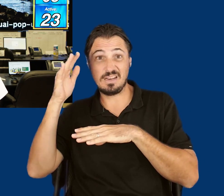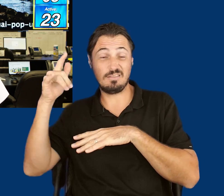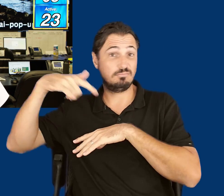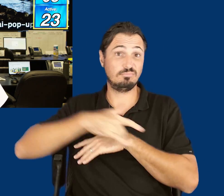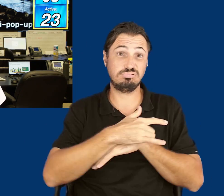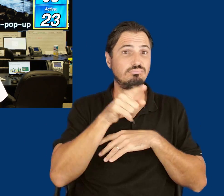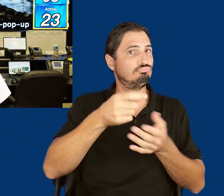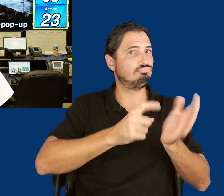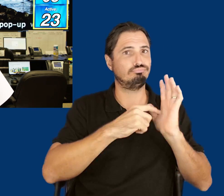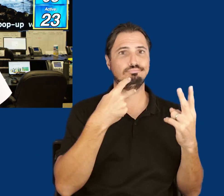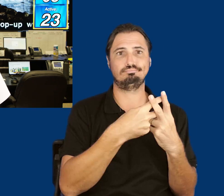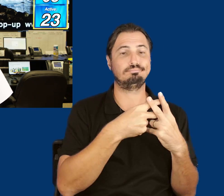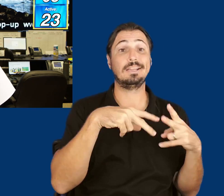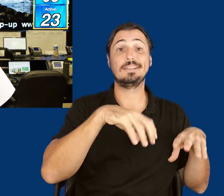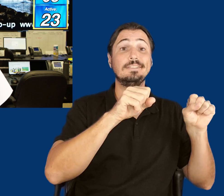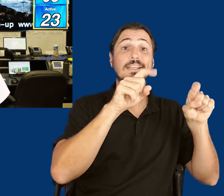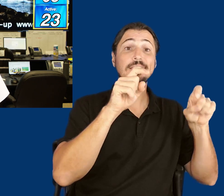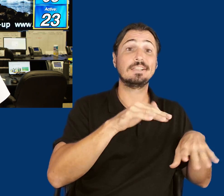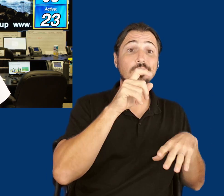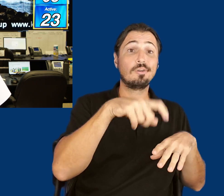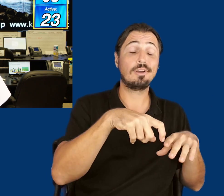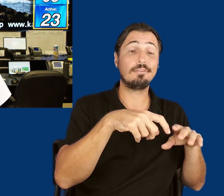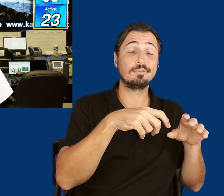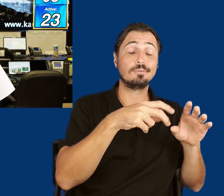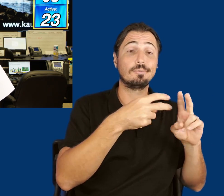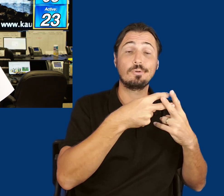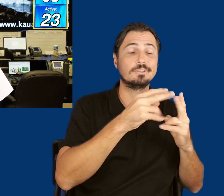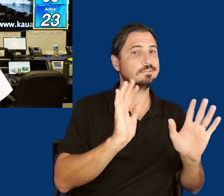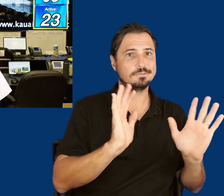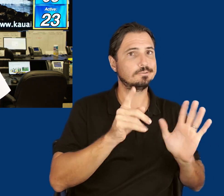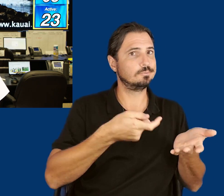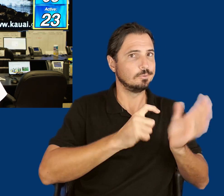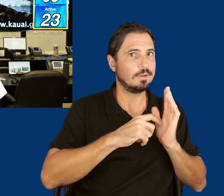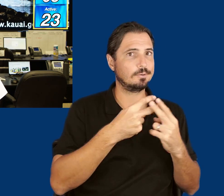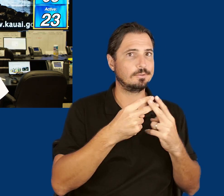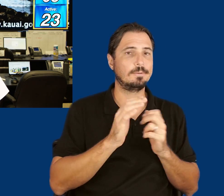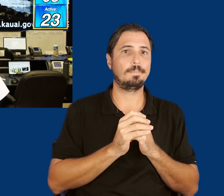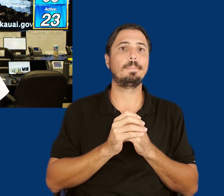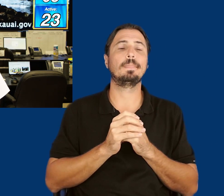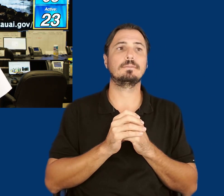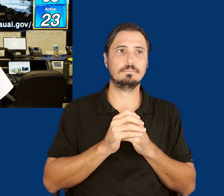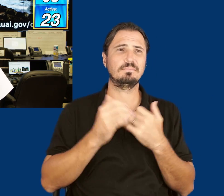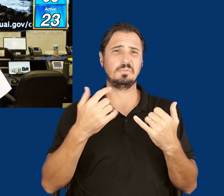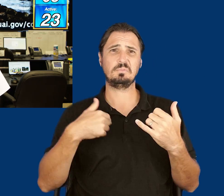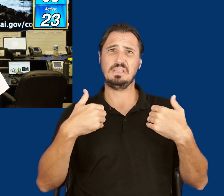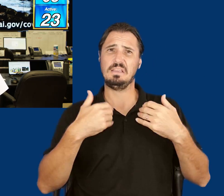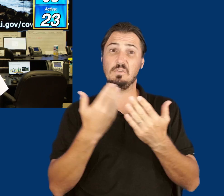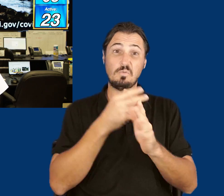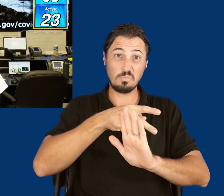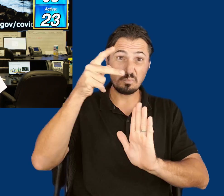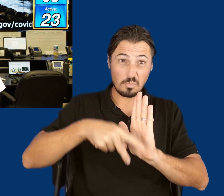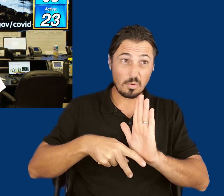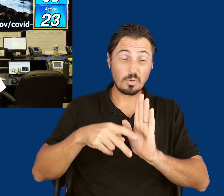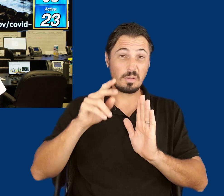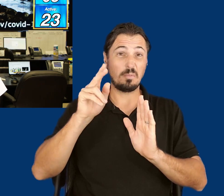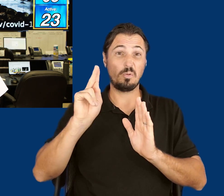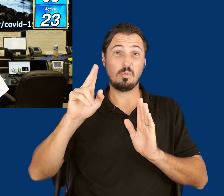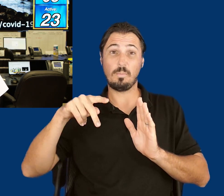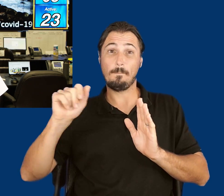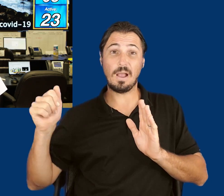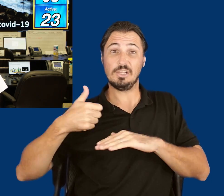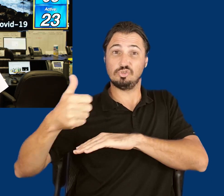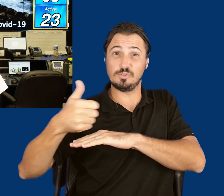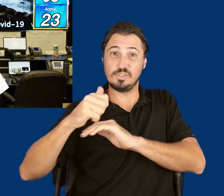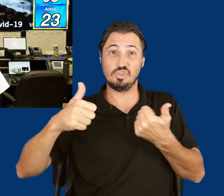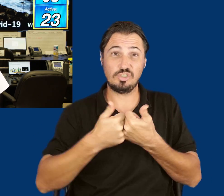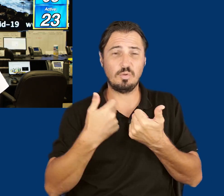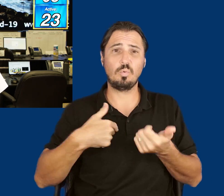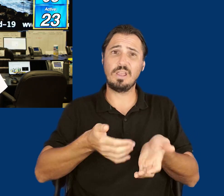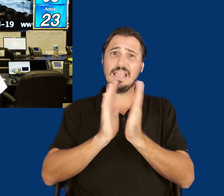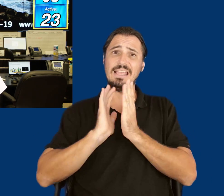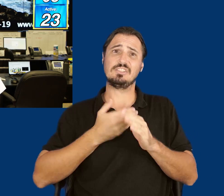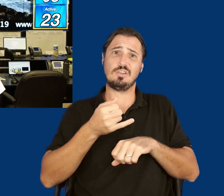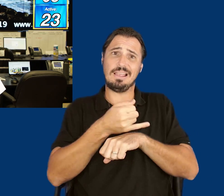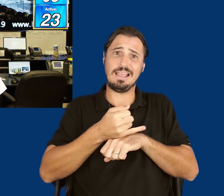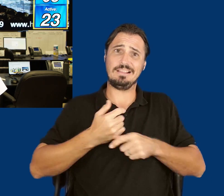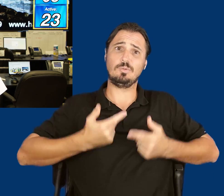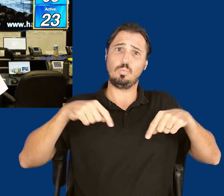The Built Environment Task Force has created the Kupa’a Kaua’i Transportation Challenge, which asks our island’s residents to share stories and ideas about how they have shifted their